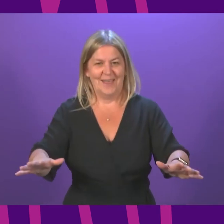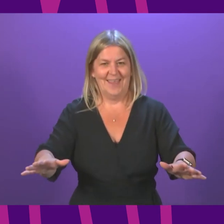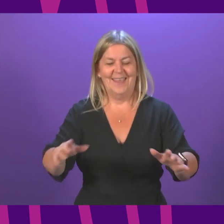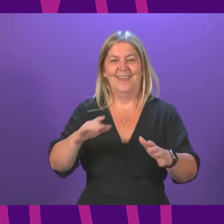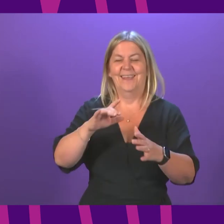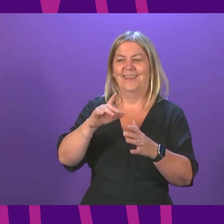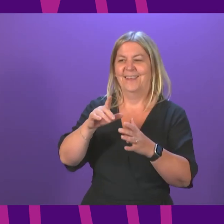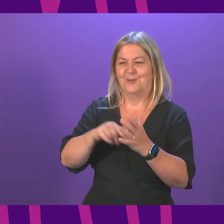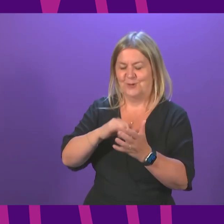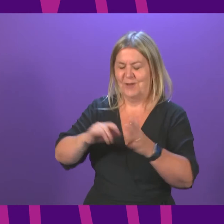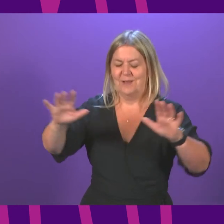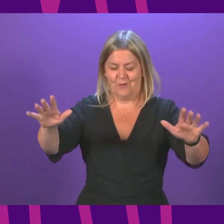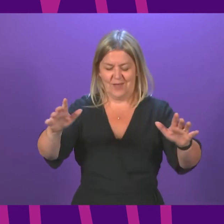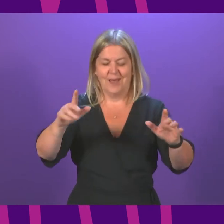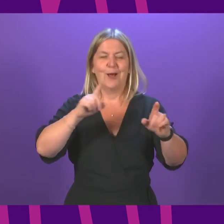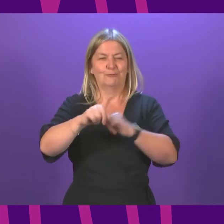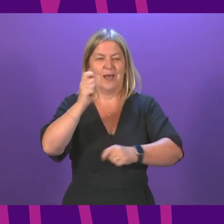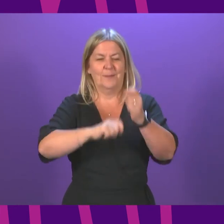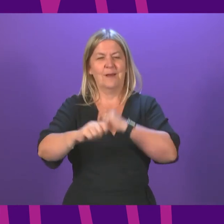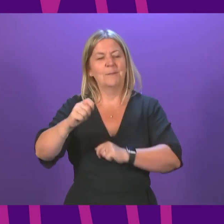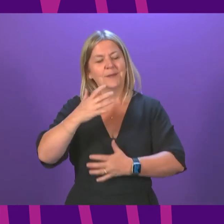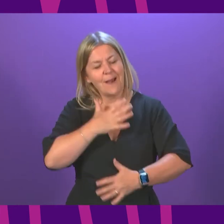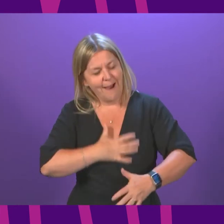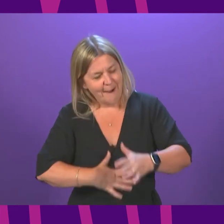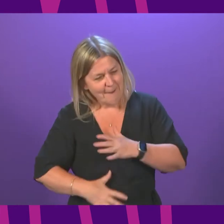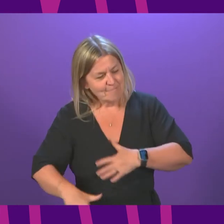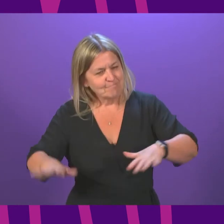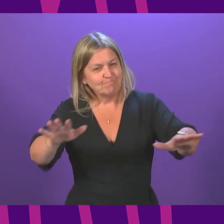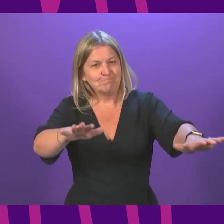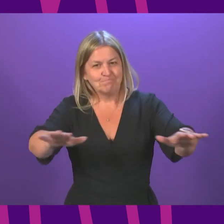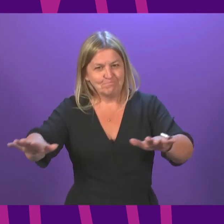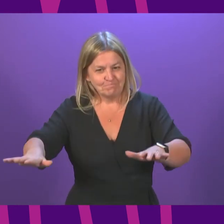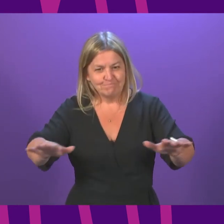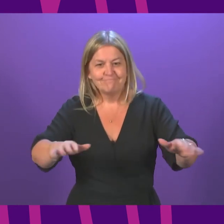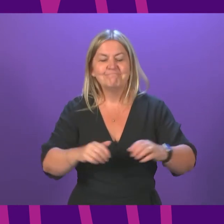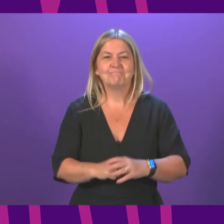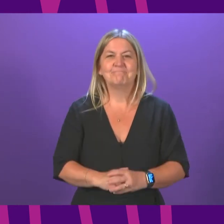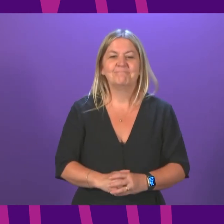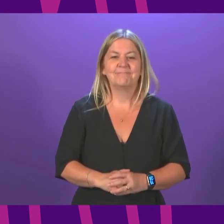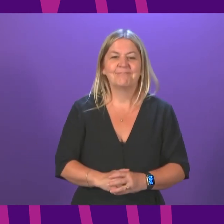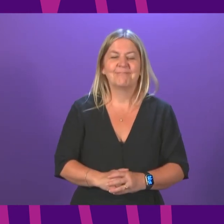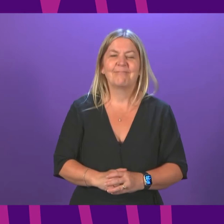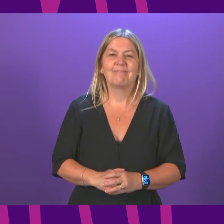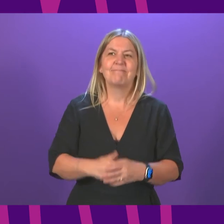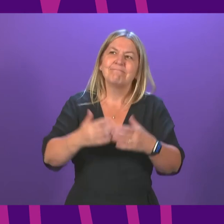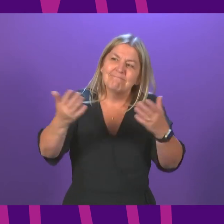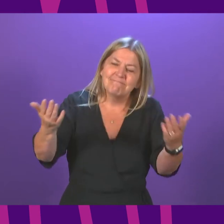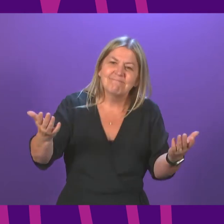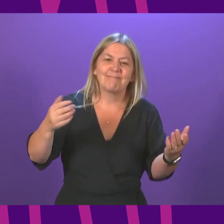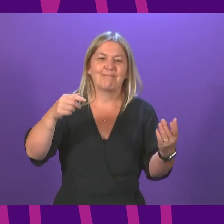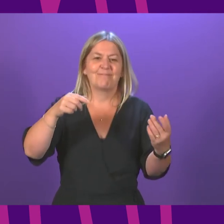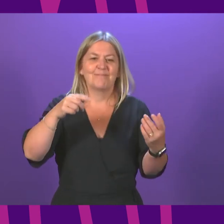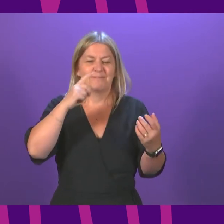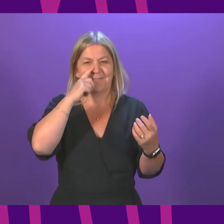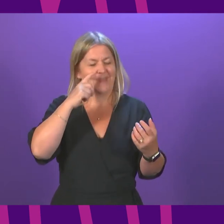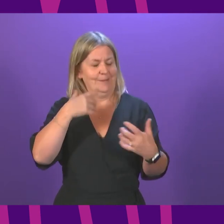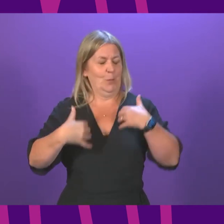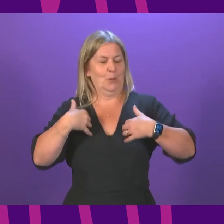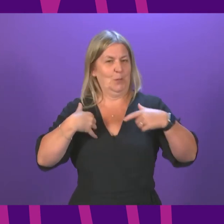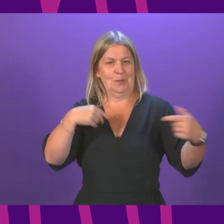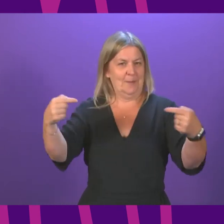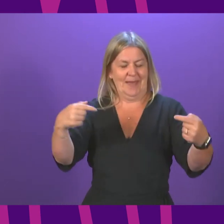Let me become the voice of calm in the debate. It has been a fascinating debate,